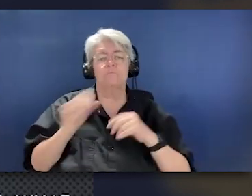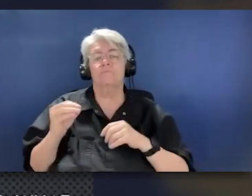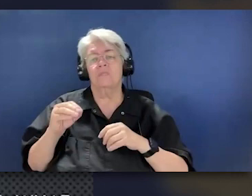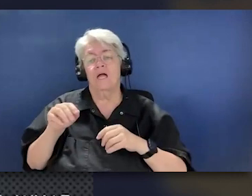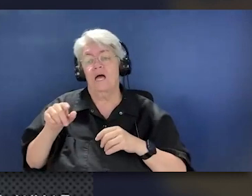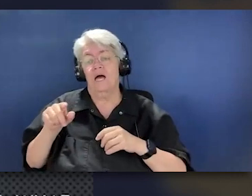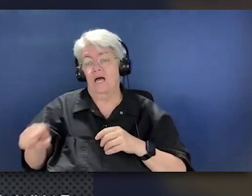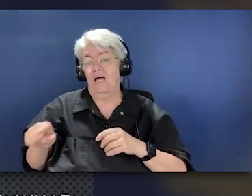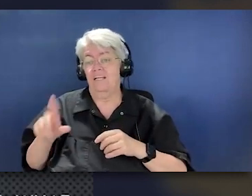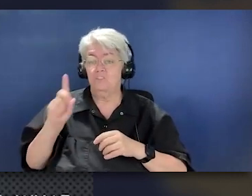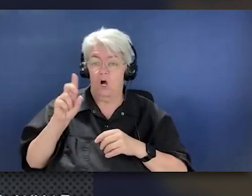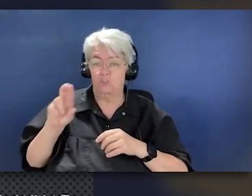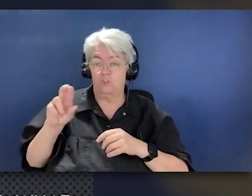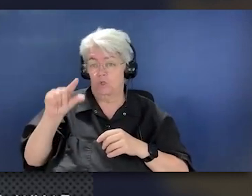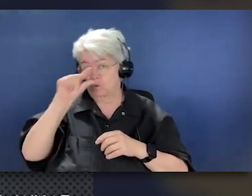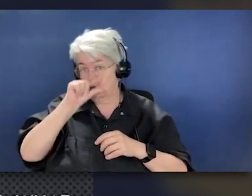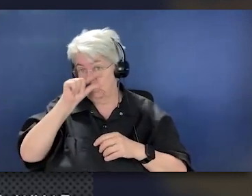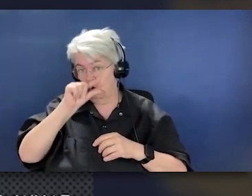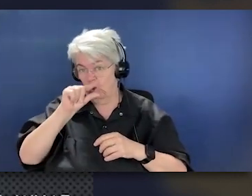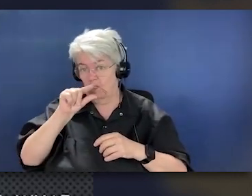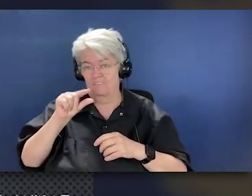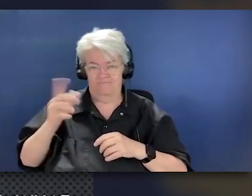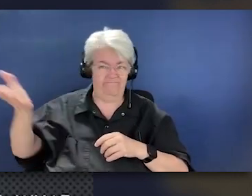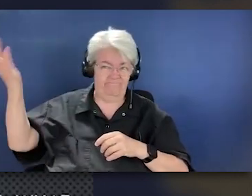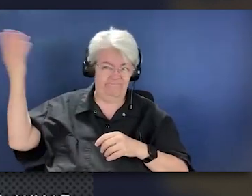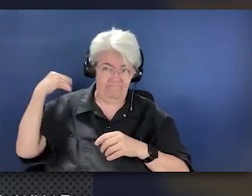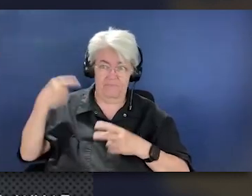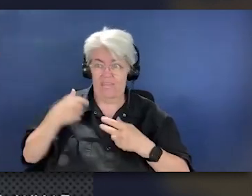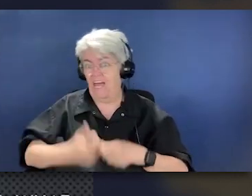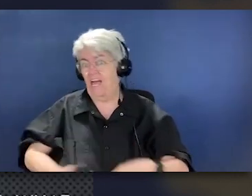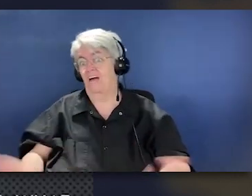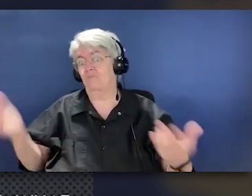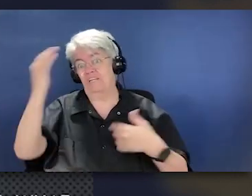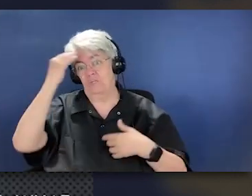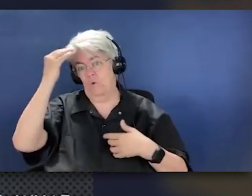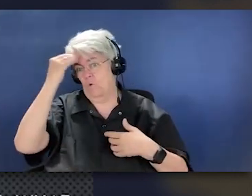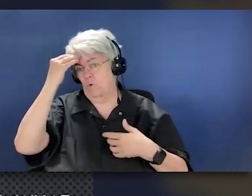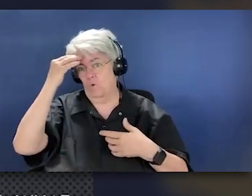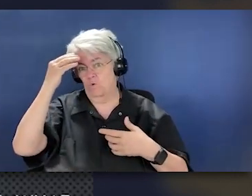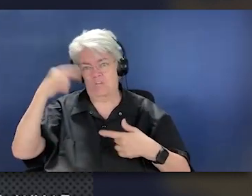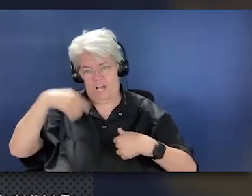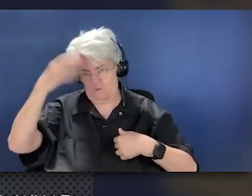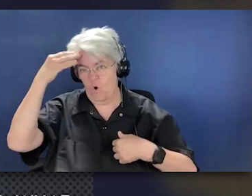through the Dr. Google era of medicine, where everybody knows because they read something on